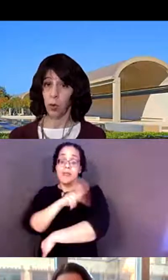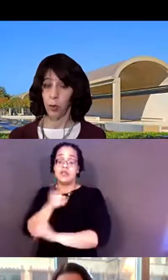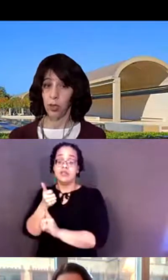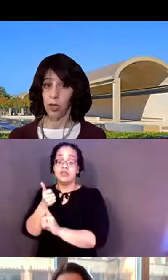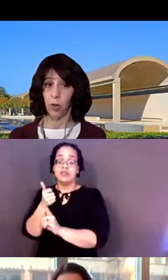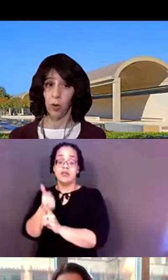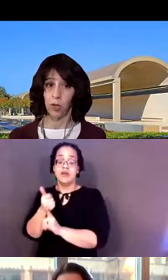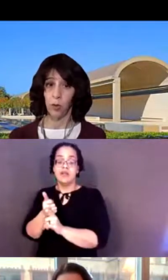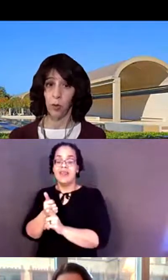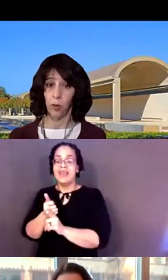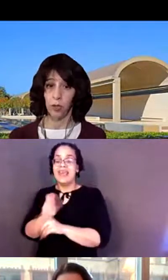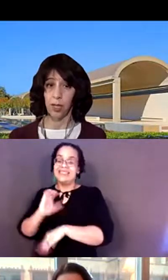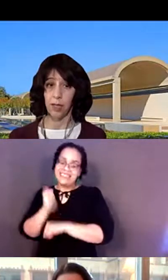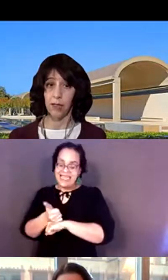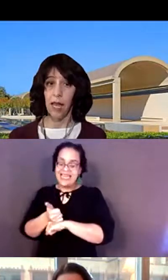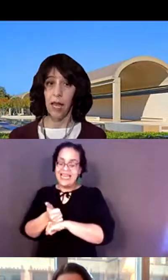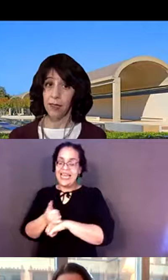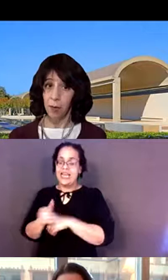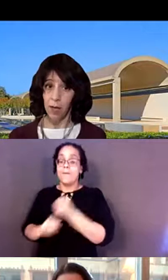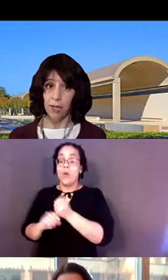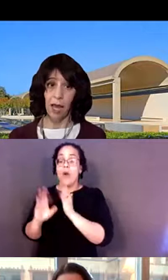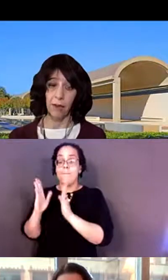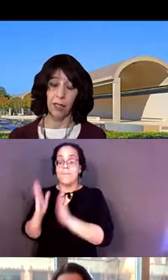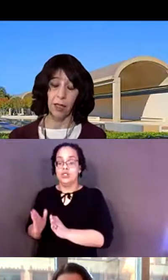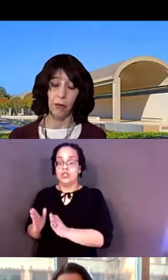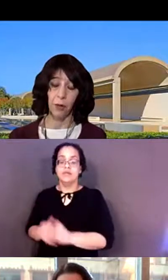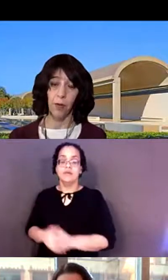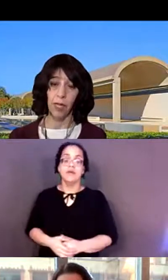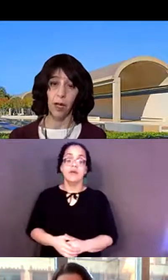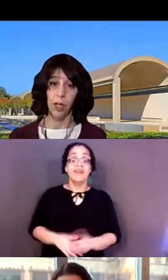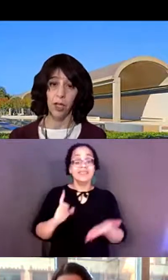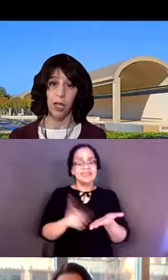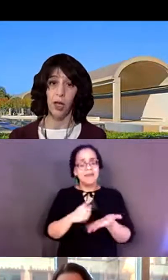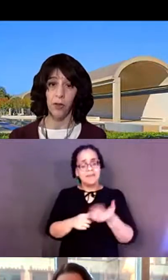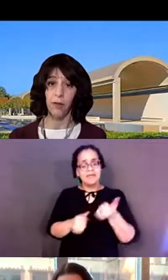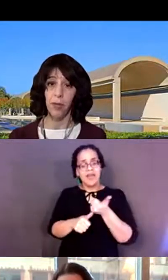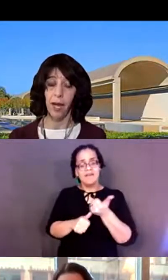person or support person and sometimes